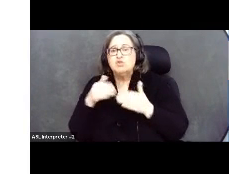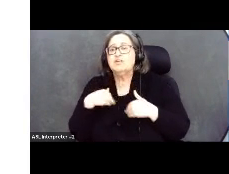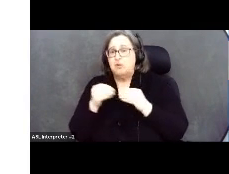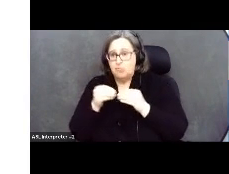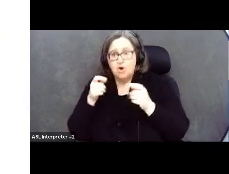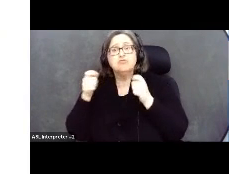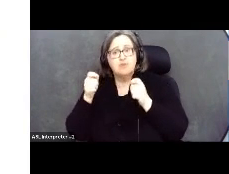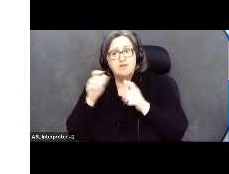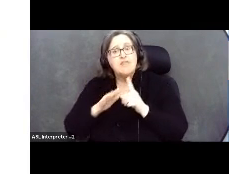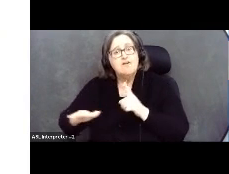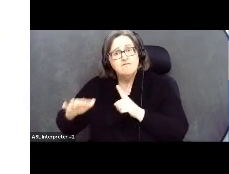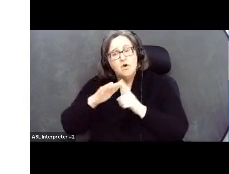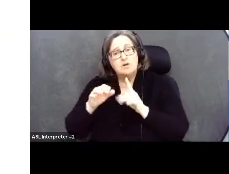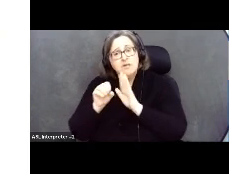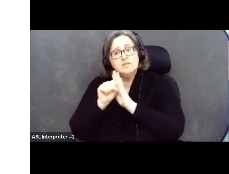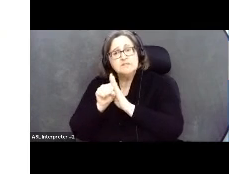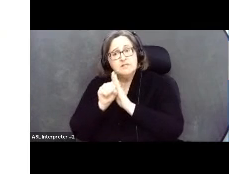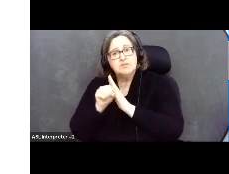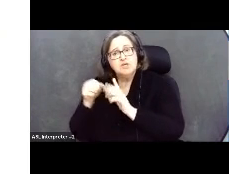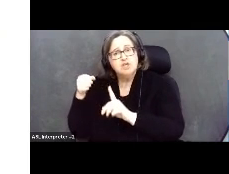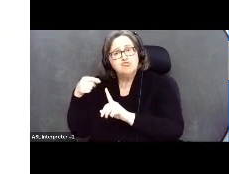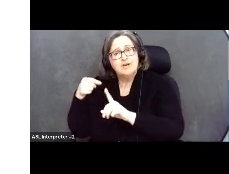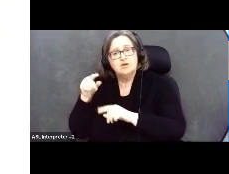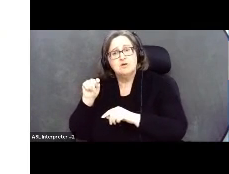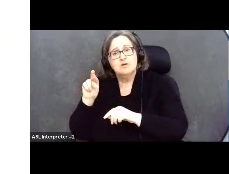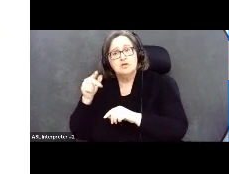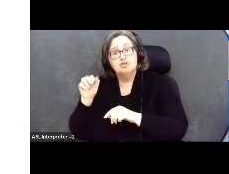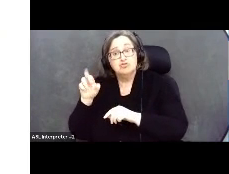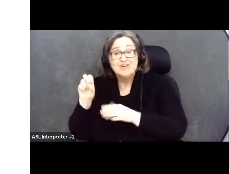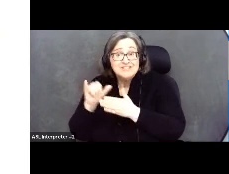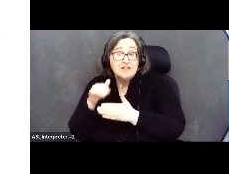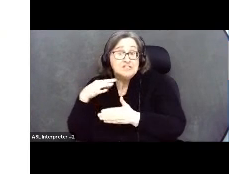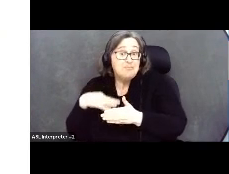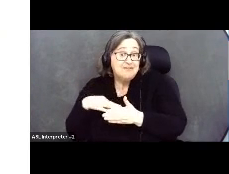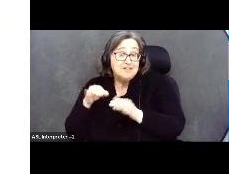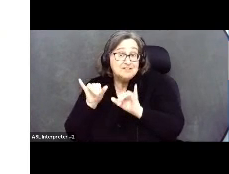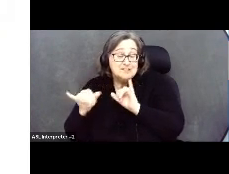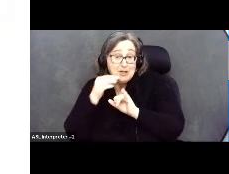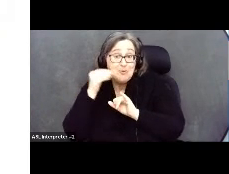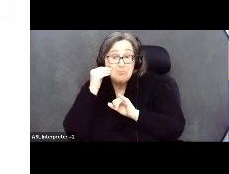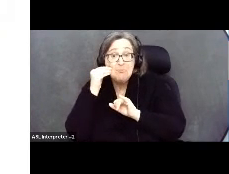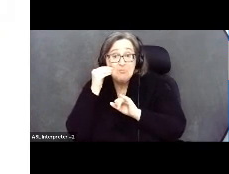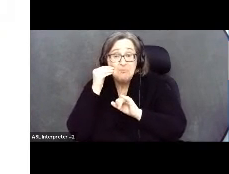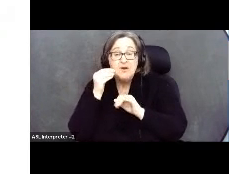environmental symptom triggers. This can be a benefit of being at home after a brain injury.